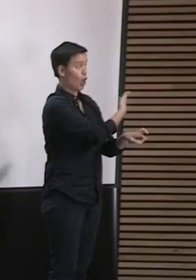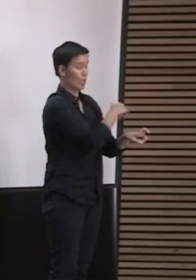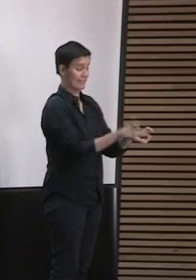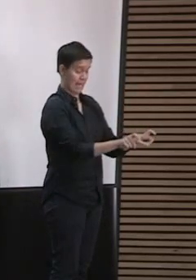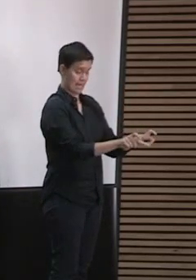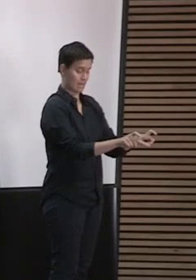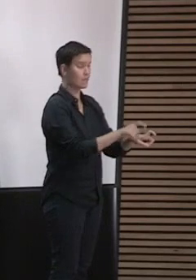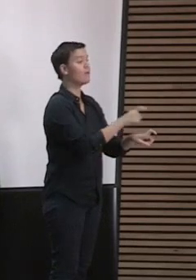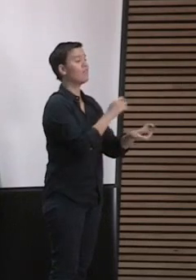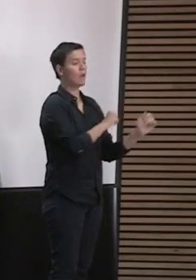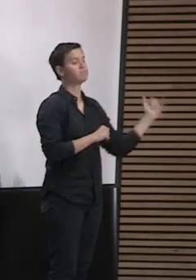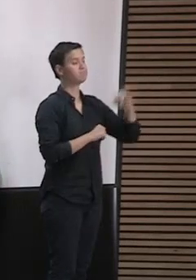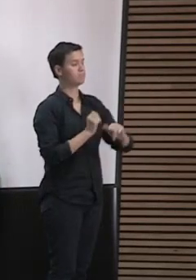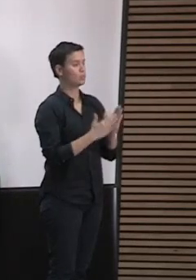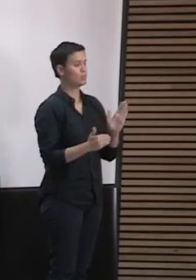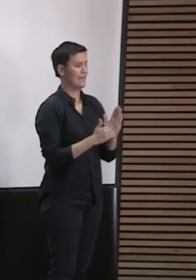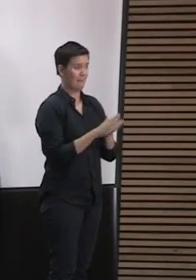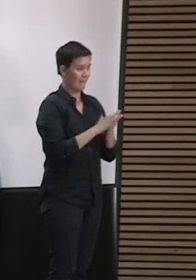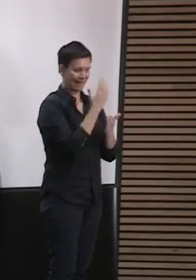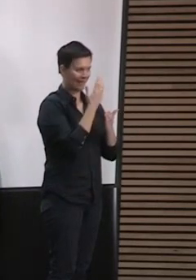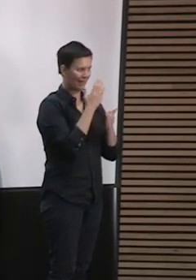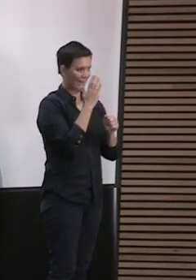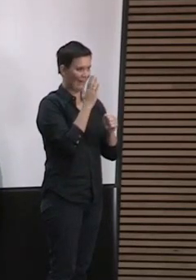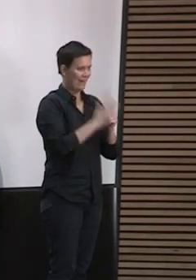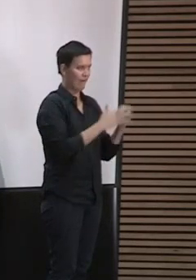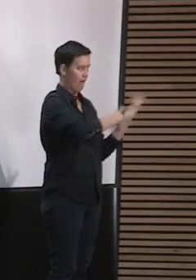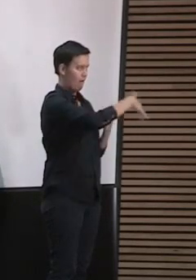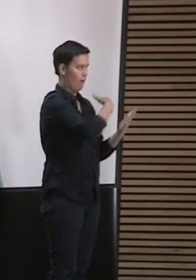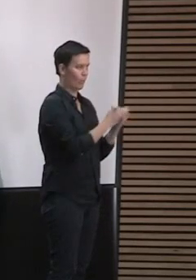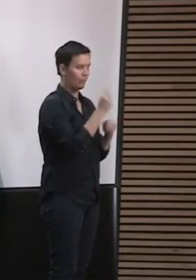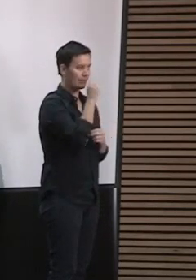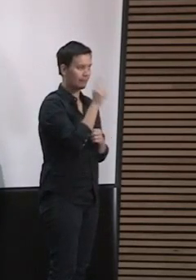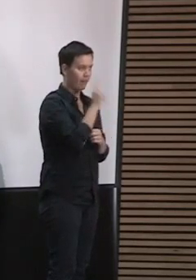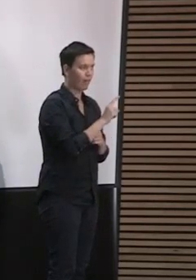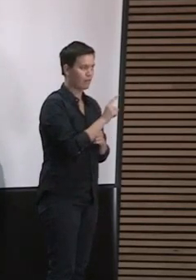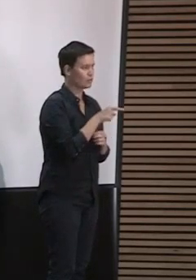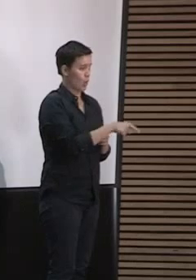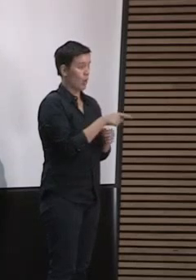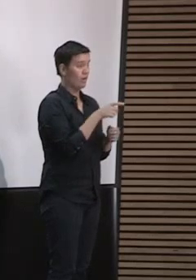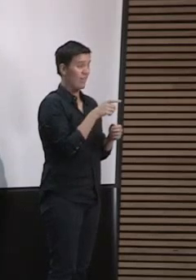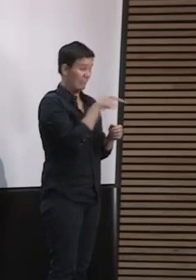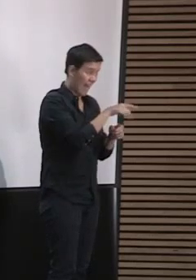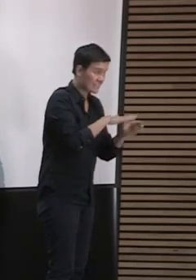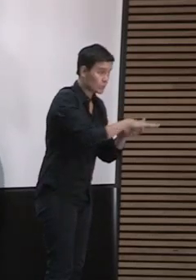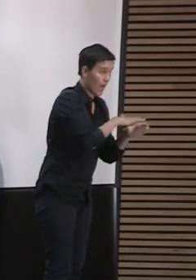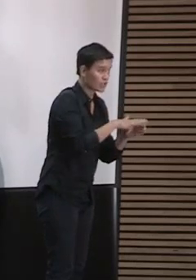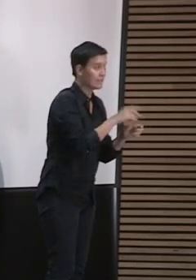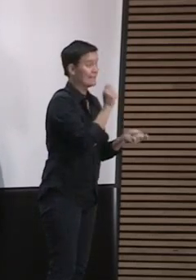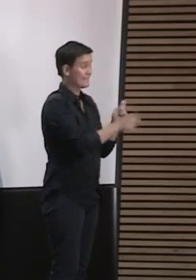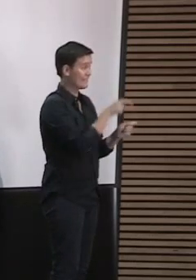between Health and Air NZ. Again, as with the constant improvements, I know that the